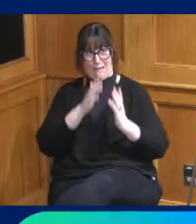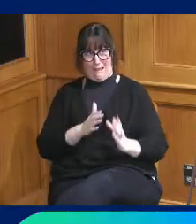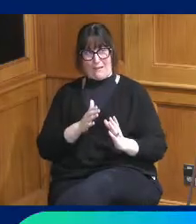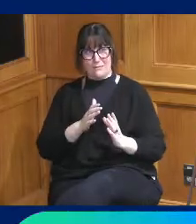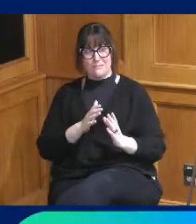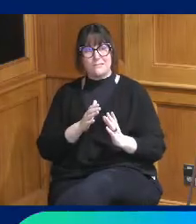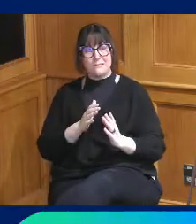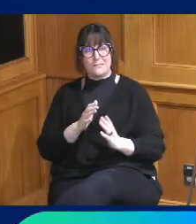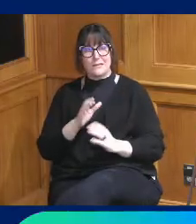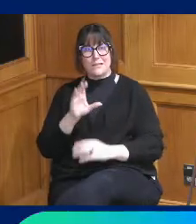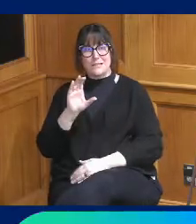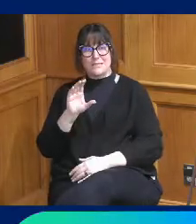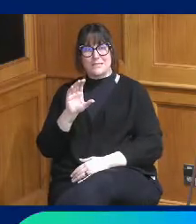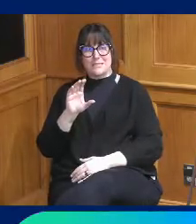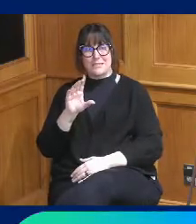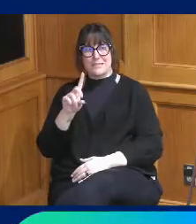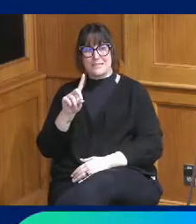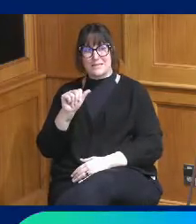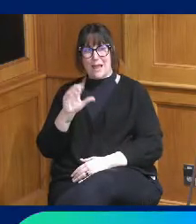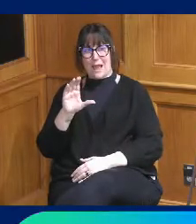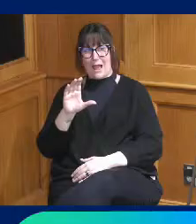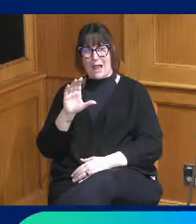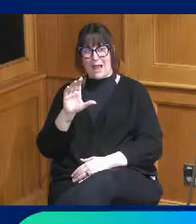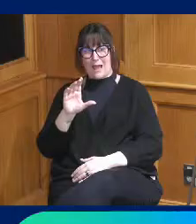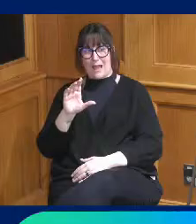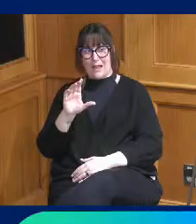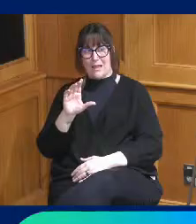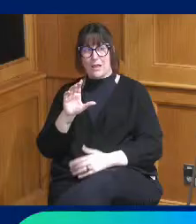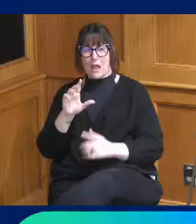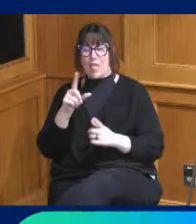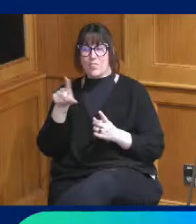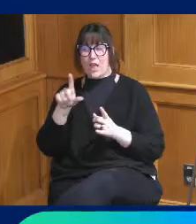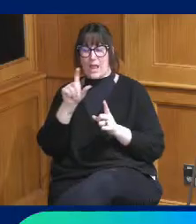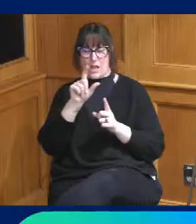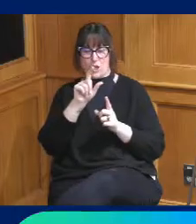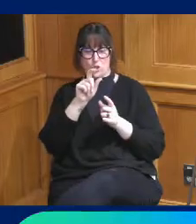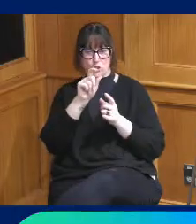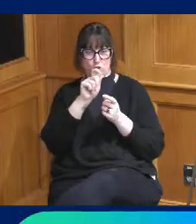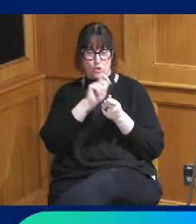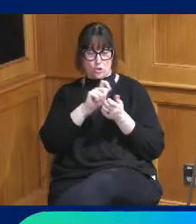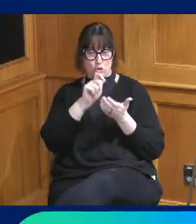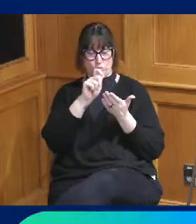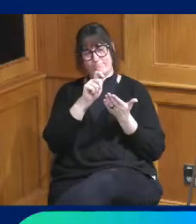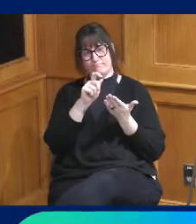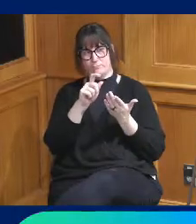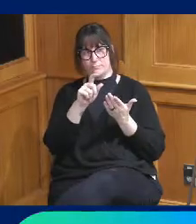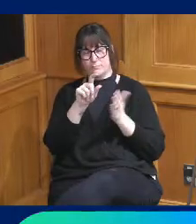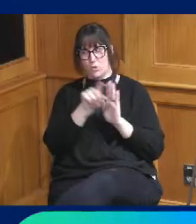as sedac met to review and score applications using discretionary points all according to our